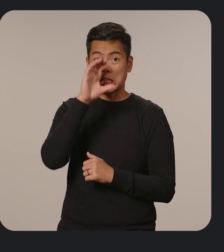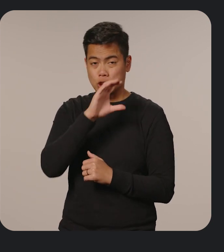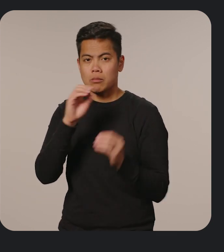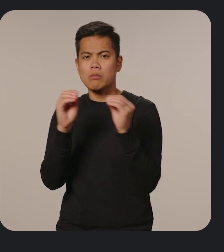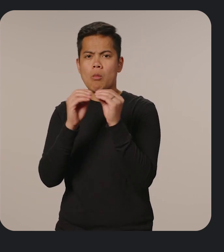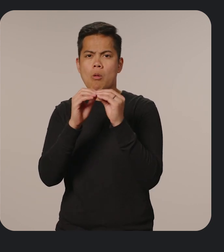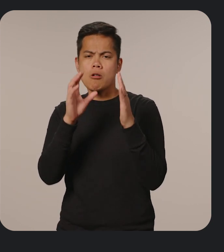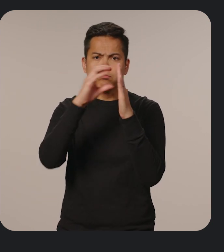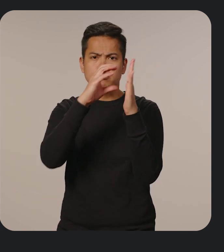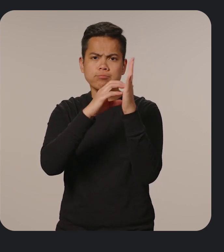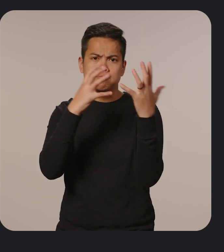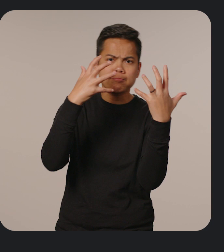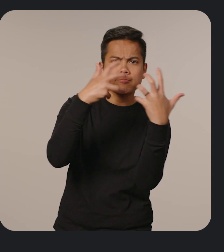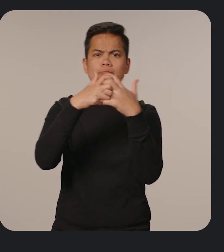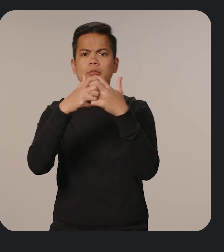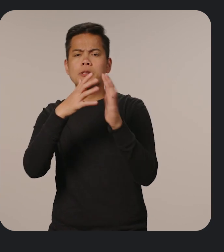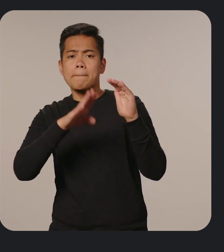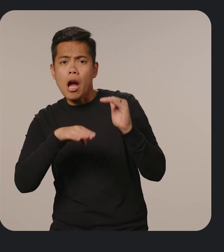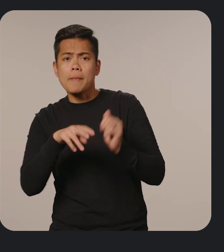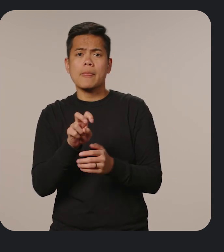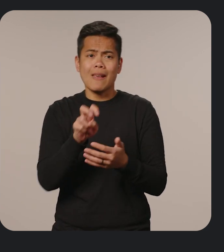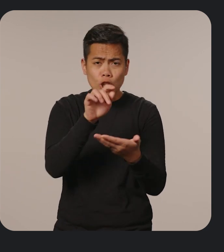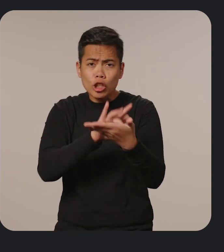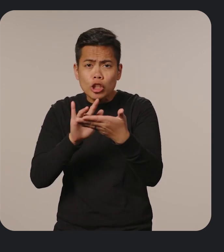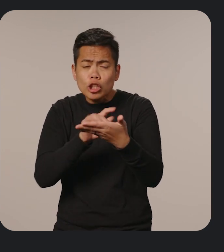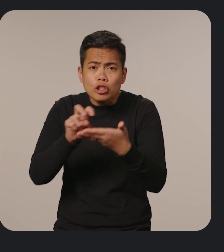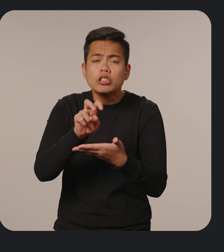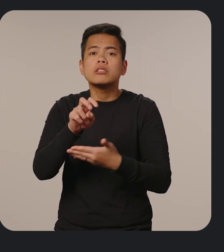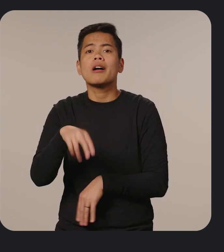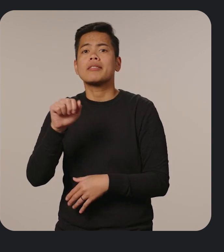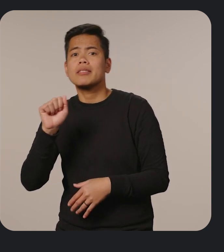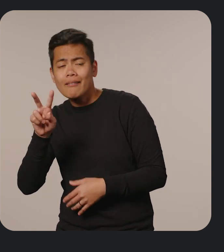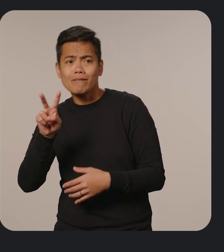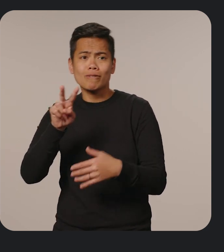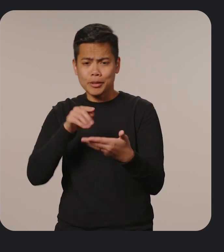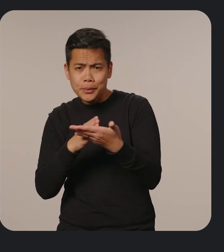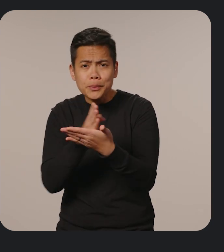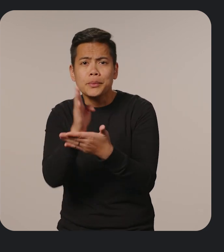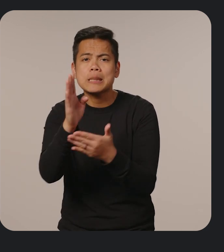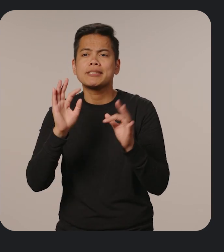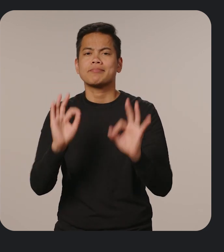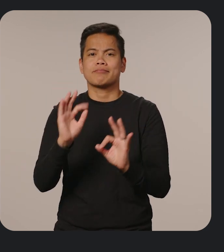The easing and duration enhancements, along with the new carousel and predictive back features, are just a few of the ways Material